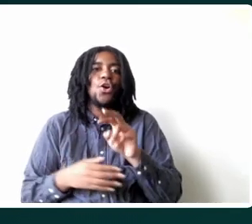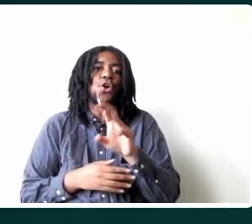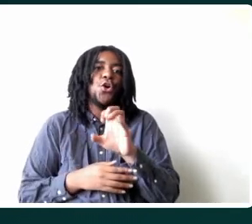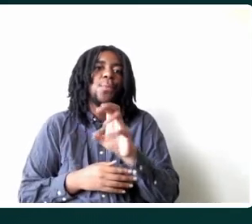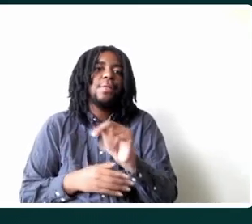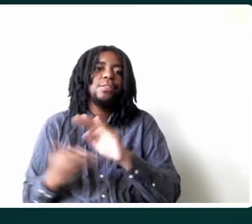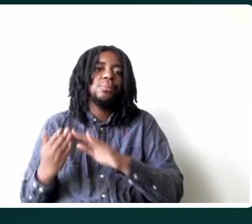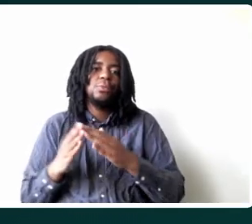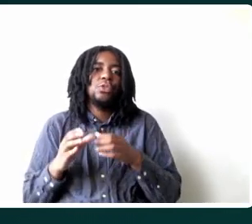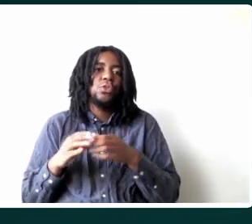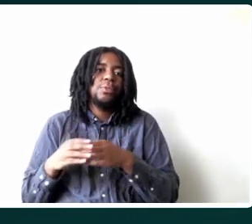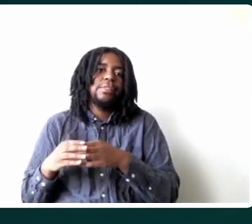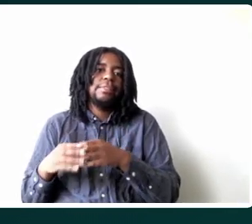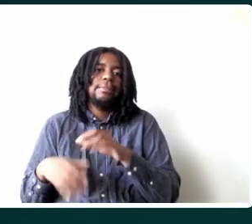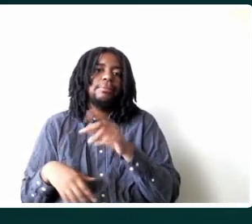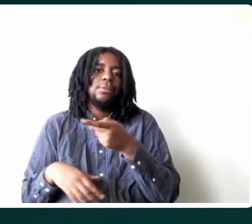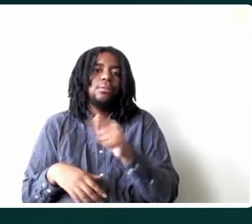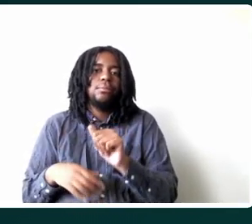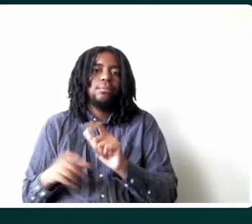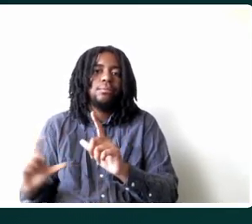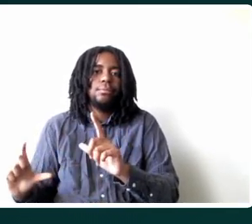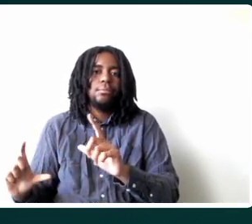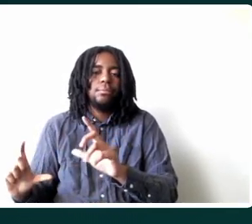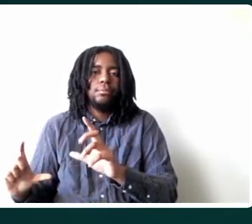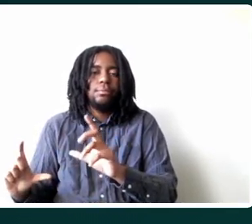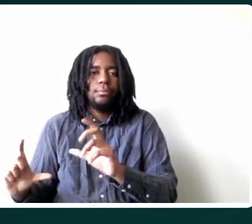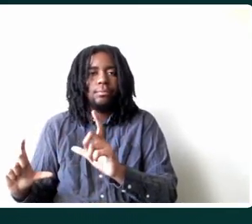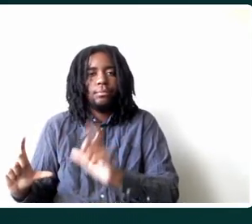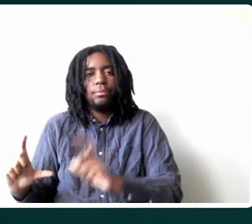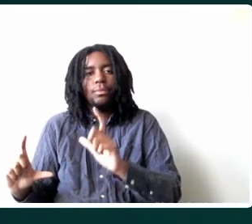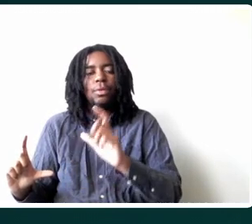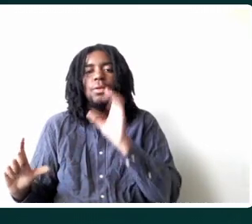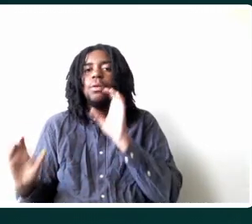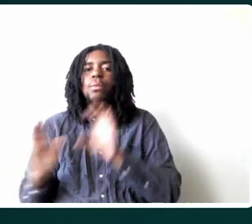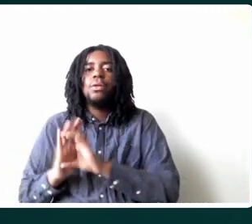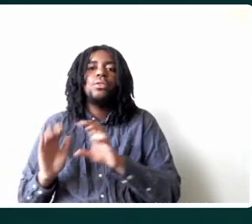told a story about a memorial that had been set up to someone who had been lost to gun violence.